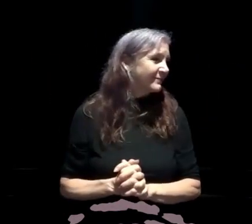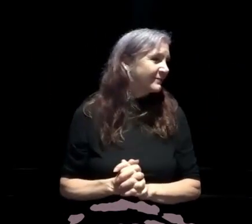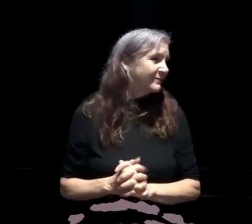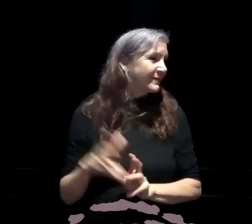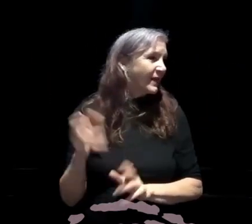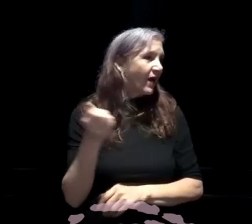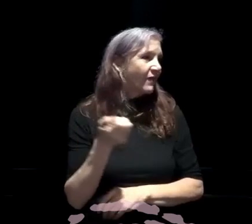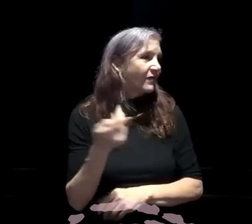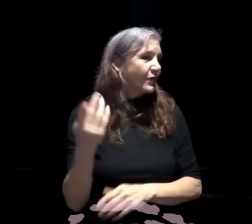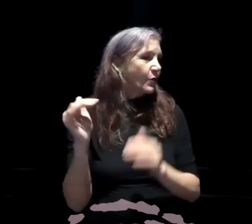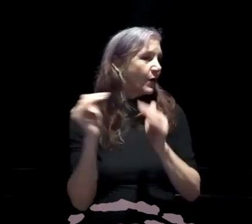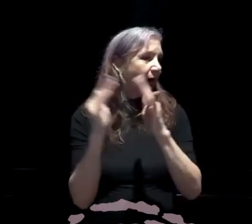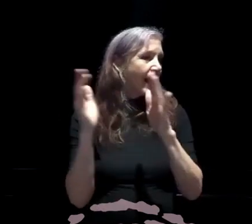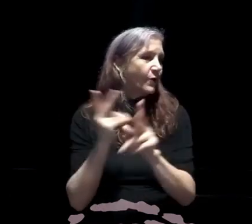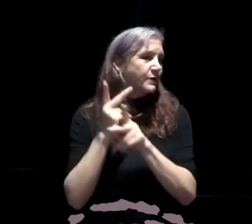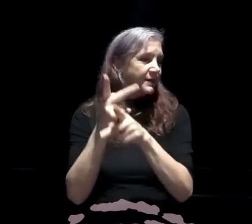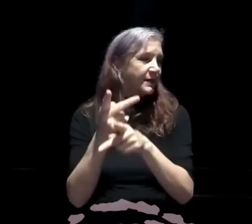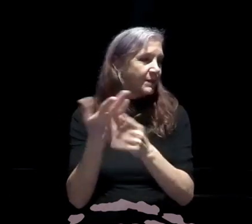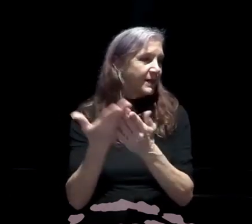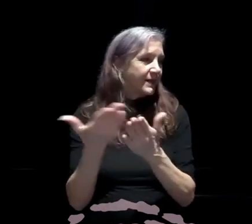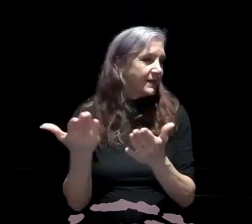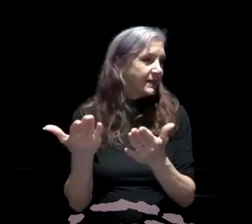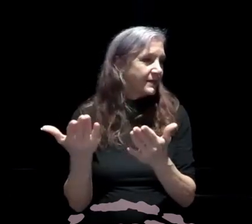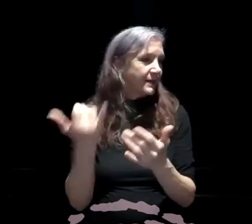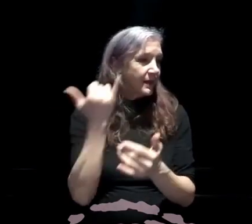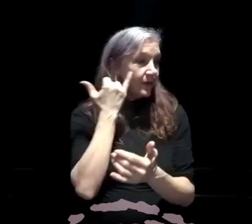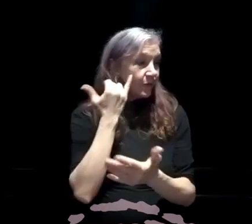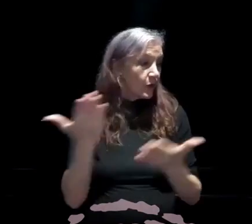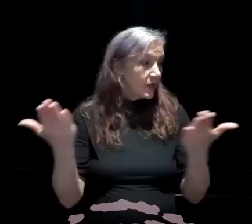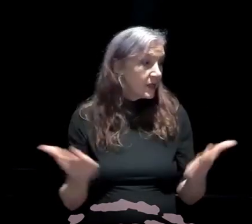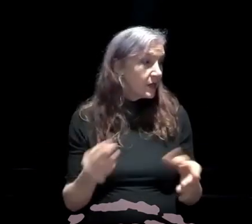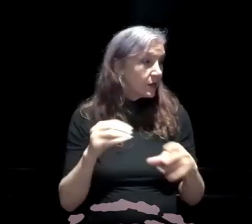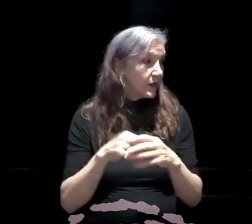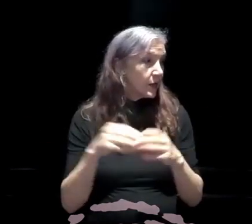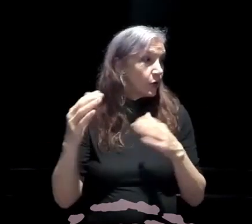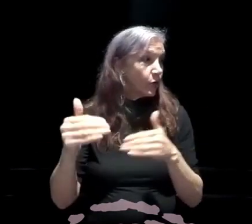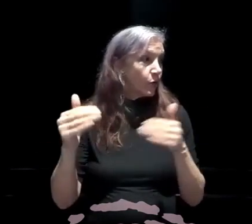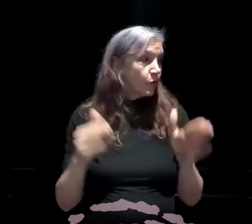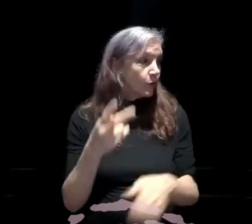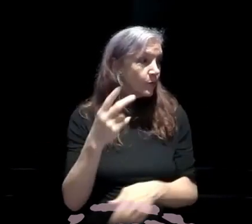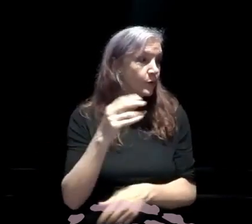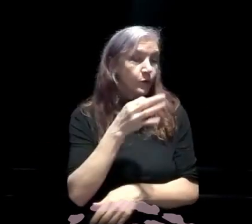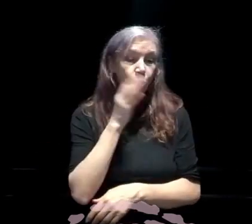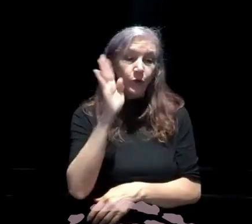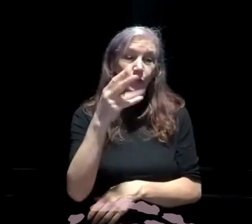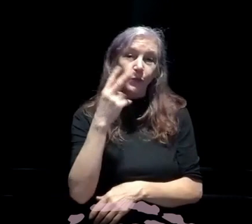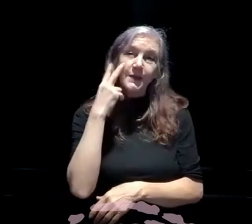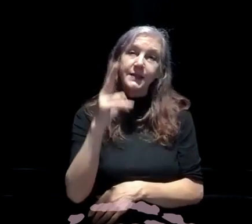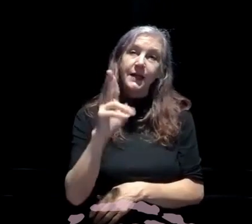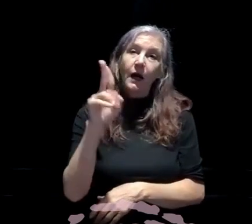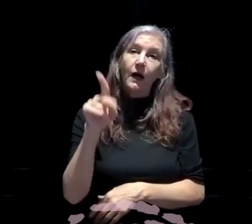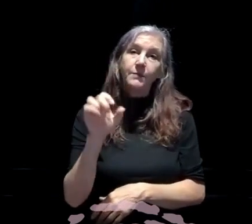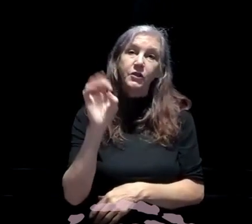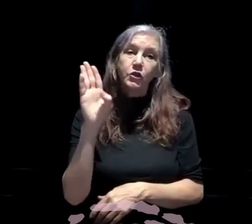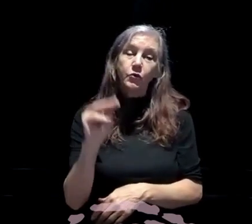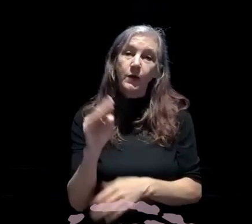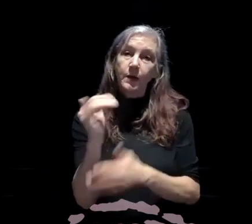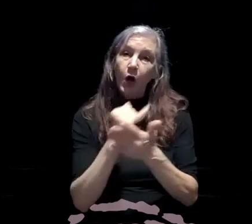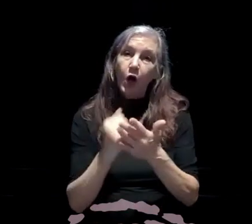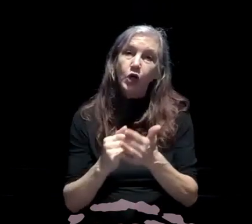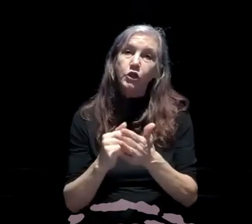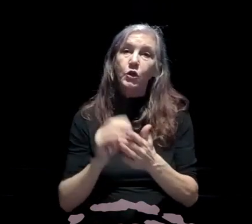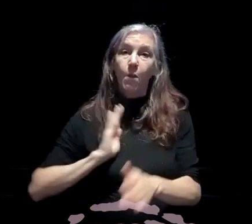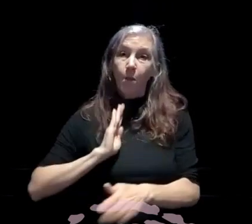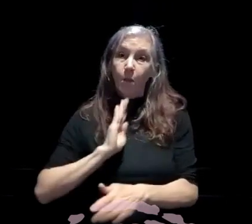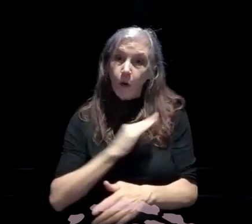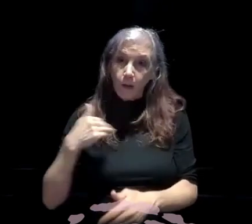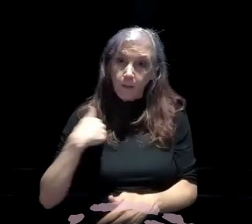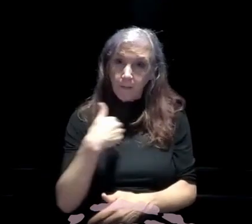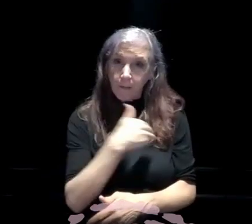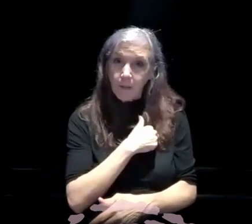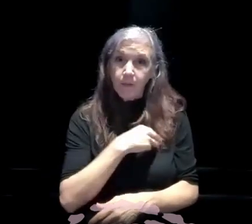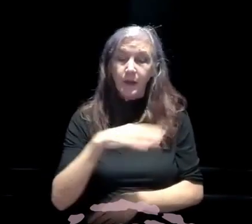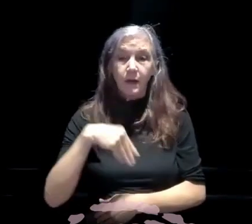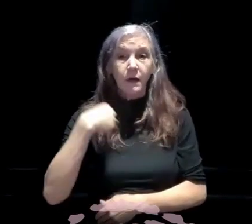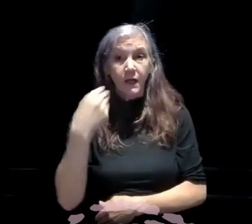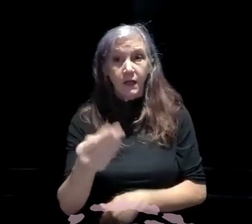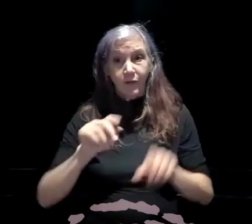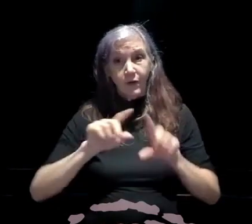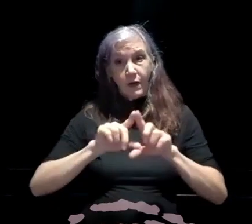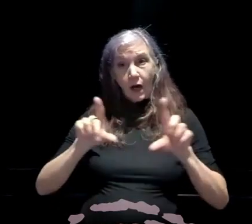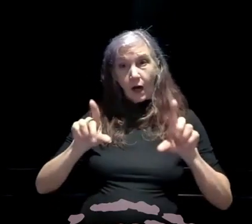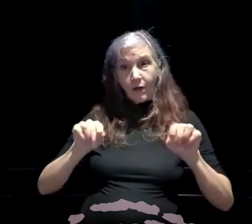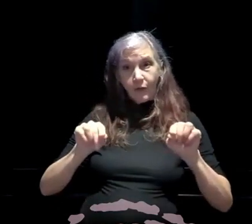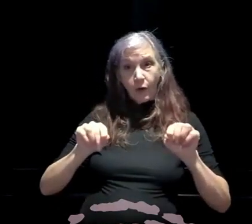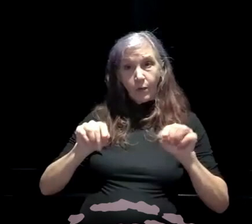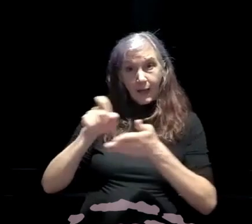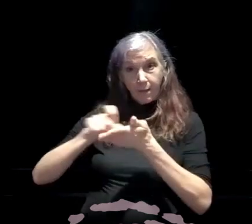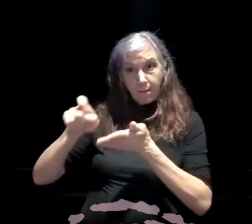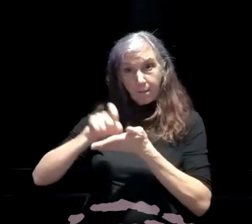A few housekeeping items here, folks, if you're with us here in the room, soon you will see our upstream arts board members coming around to provide you with a remit envelope and a pen.